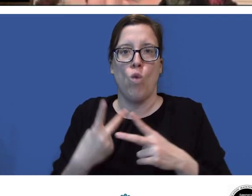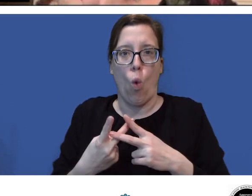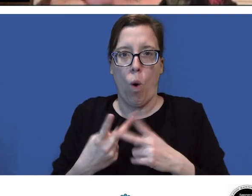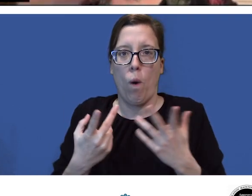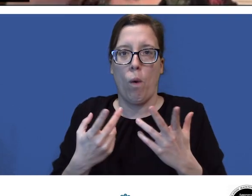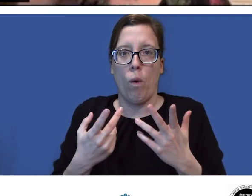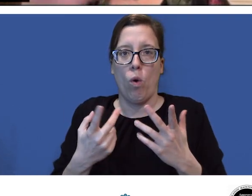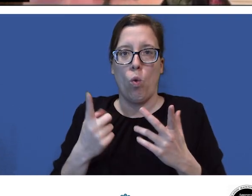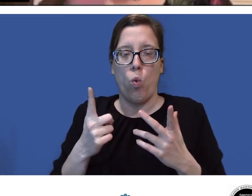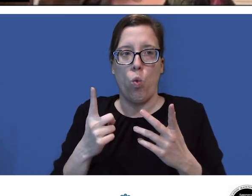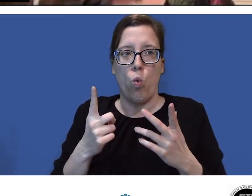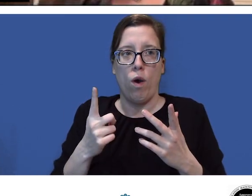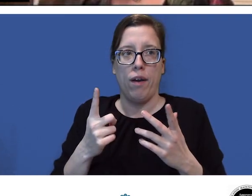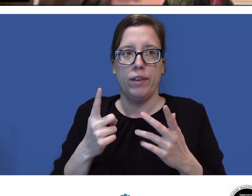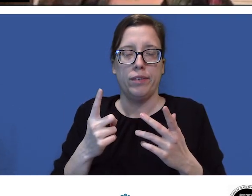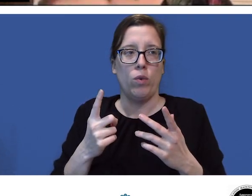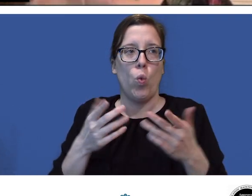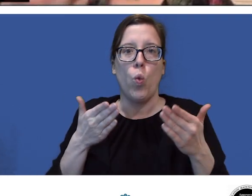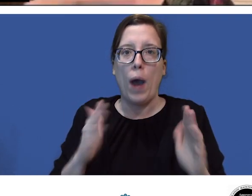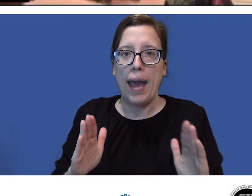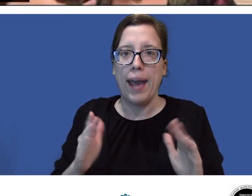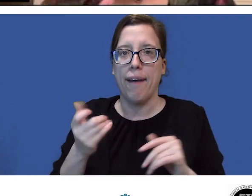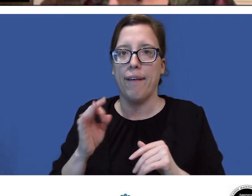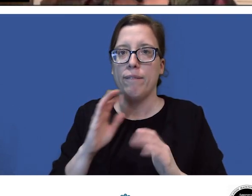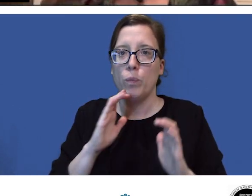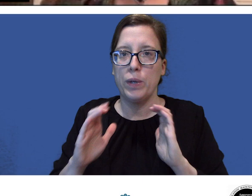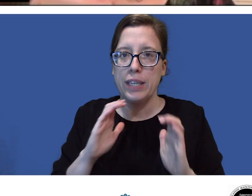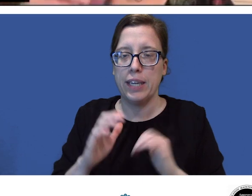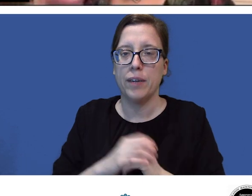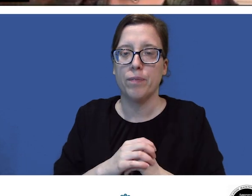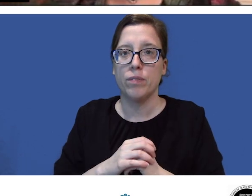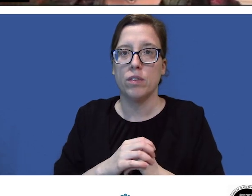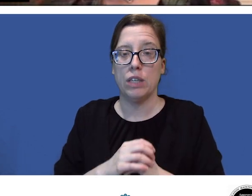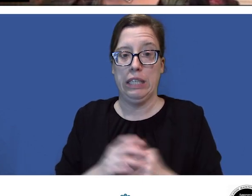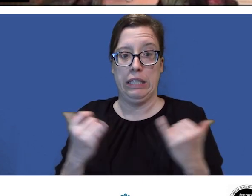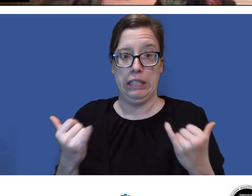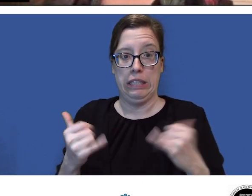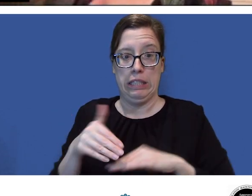which is one form or one way of communicating.